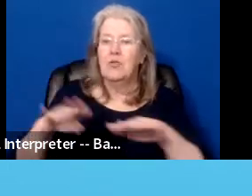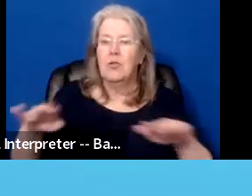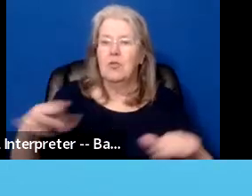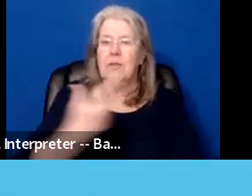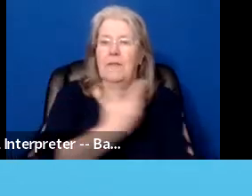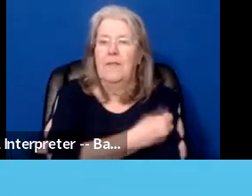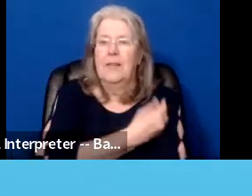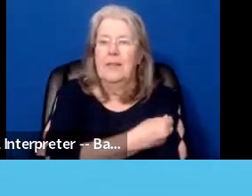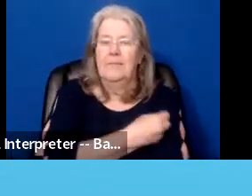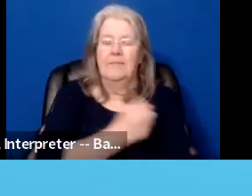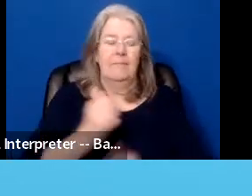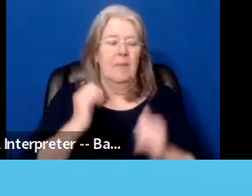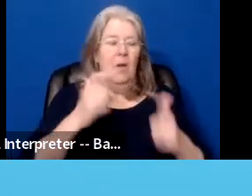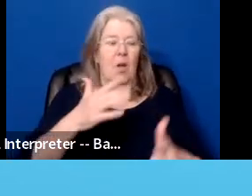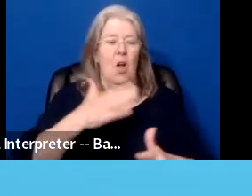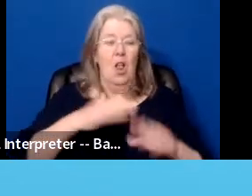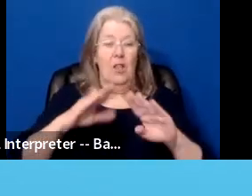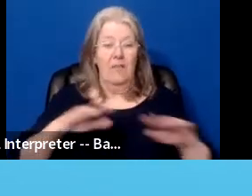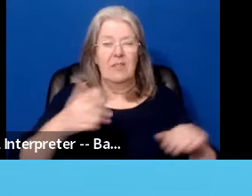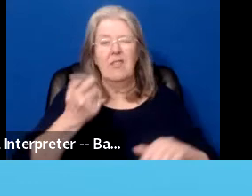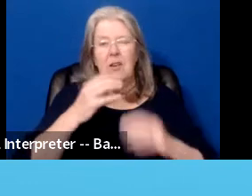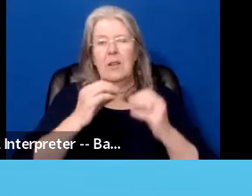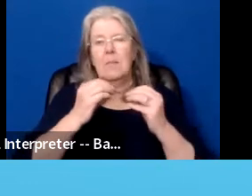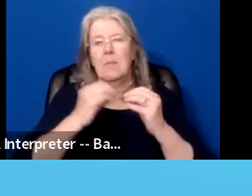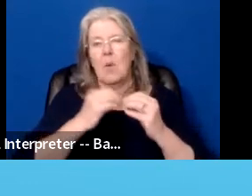All of my children, they're a little bit older than this, but they've all been vaccinated,